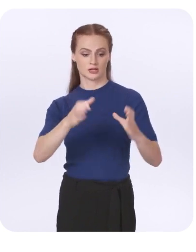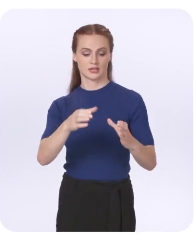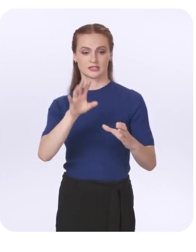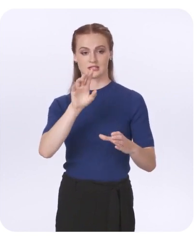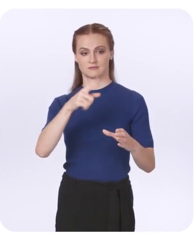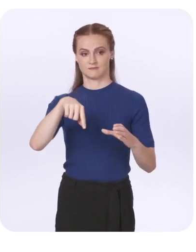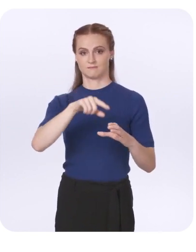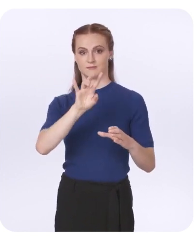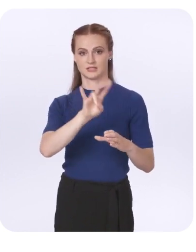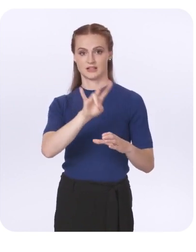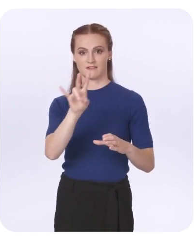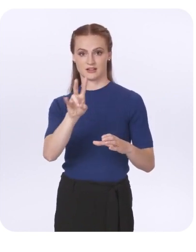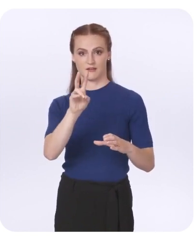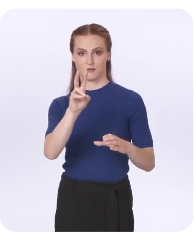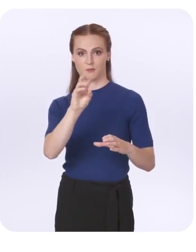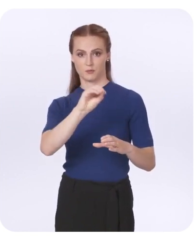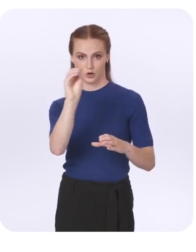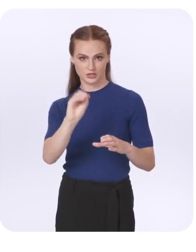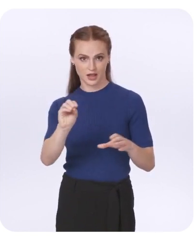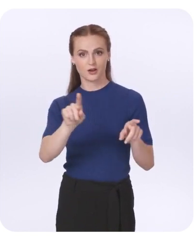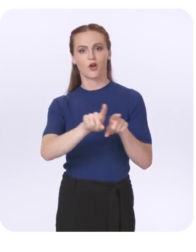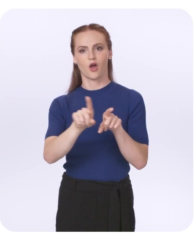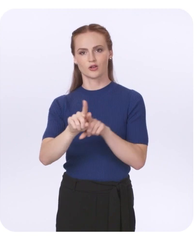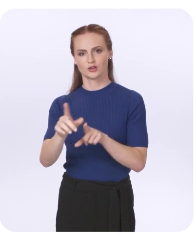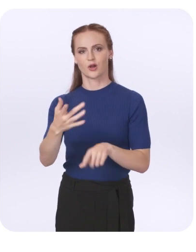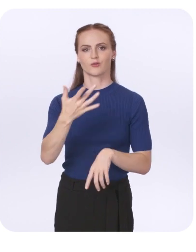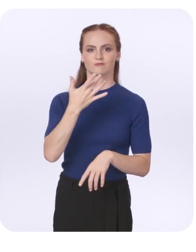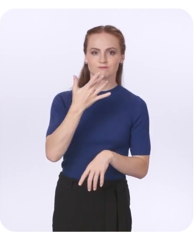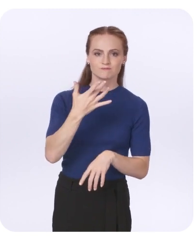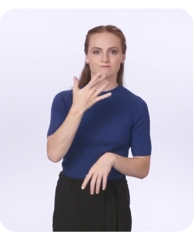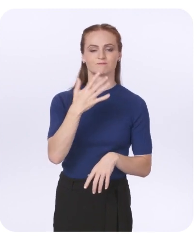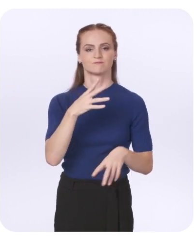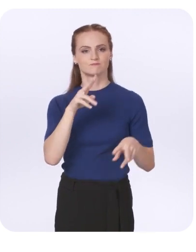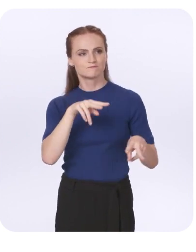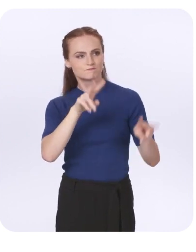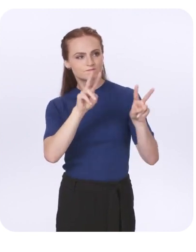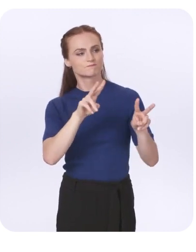also have a favorable and very favorable sentiment towards the use of AI tools.